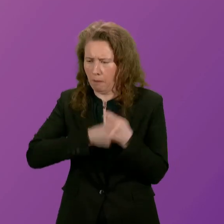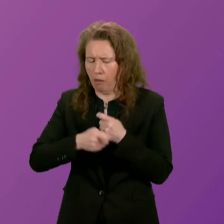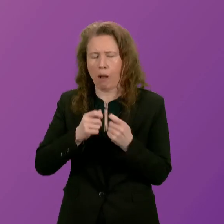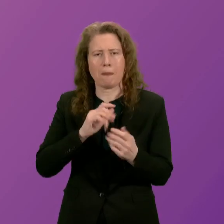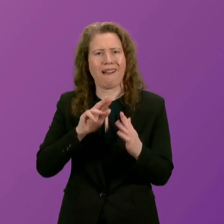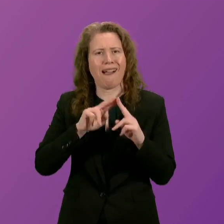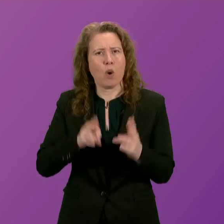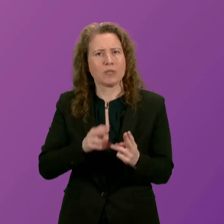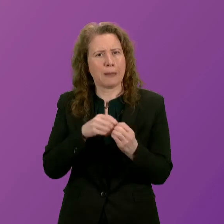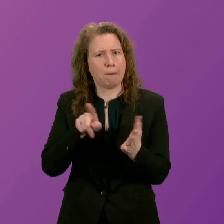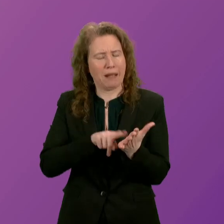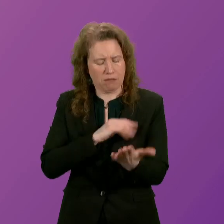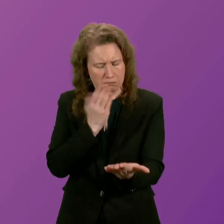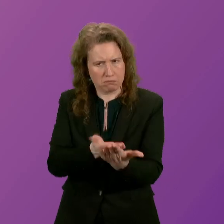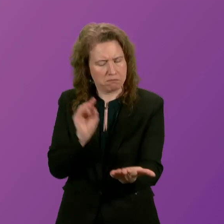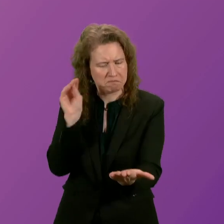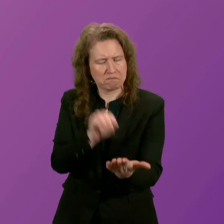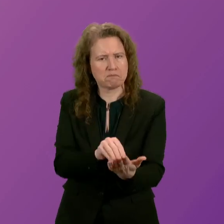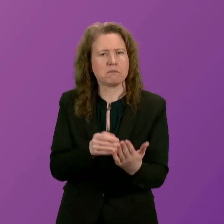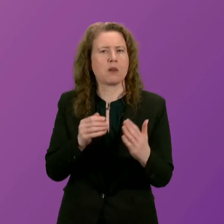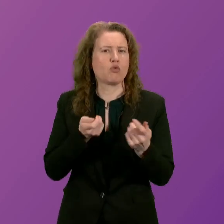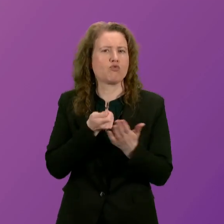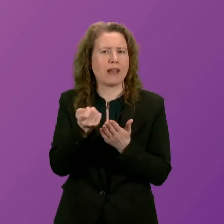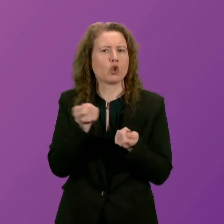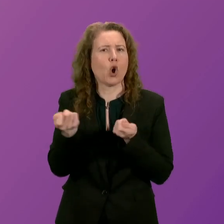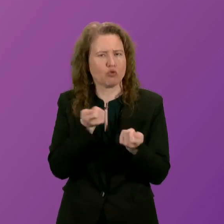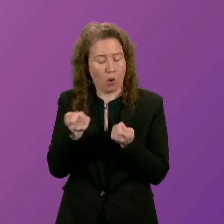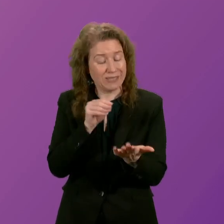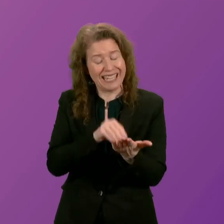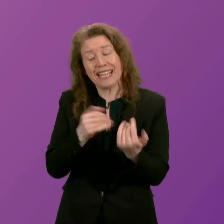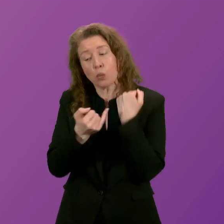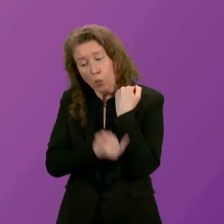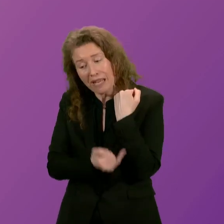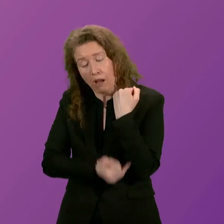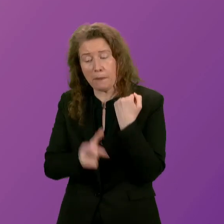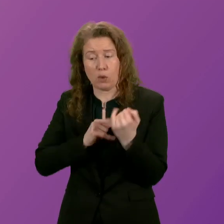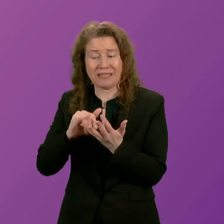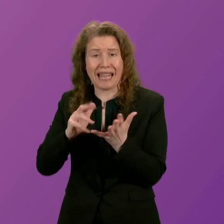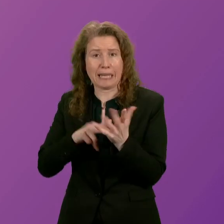with rent controls for Scotland, even if it is weaker because of SNP amendments. I am also glad